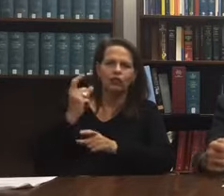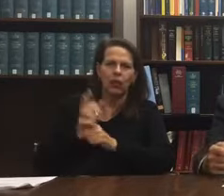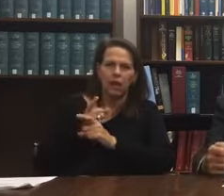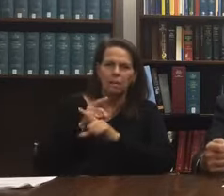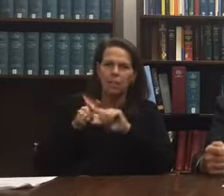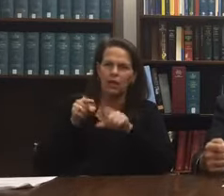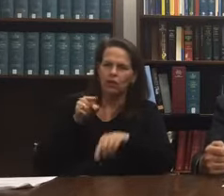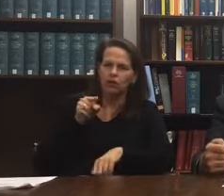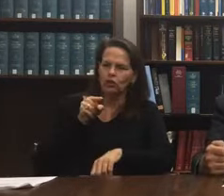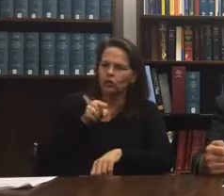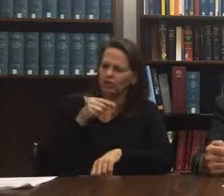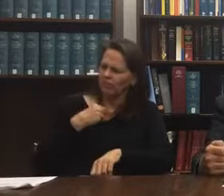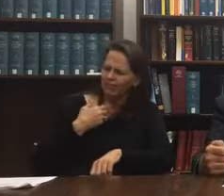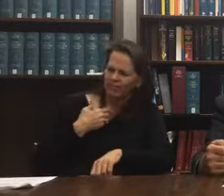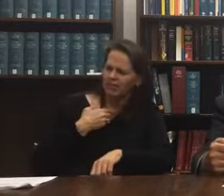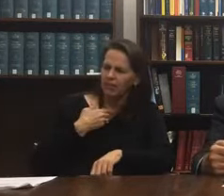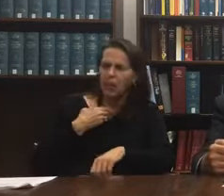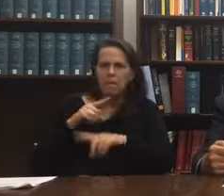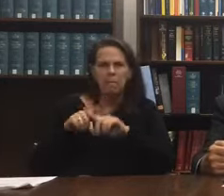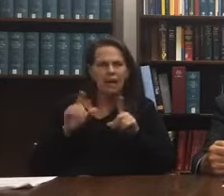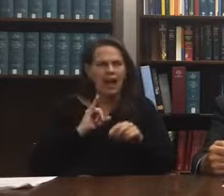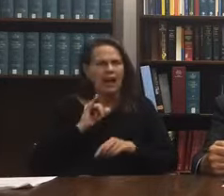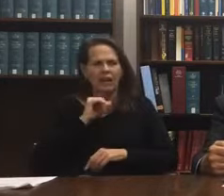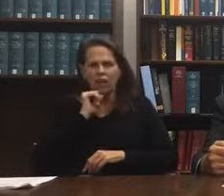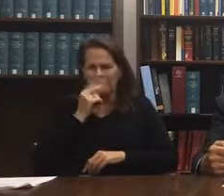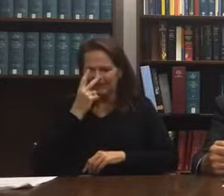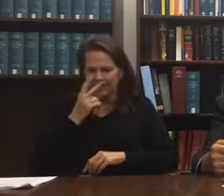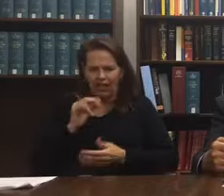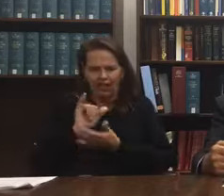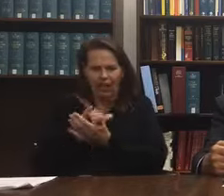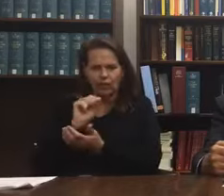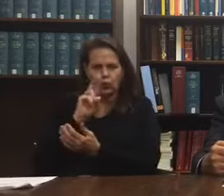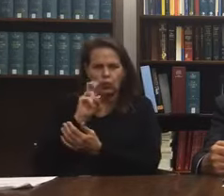didn't see Suzy Smith's name anywhere in that evidence packet I saw other doctors